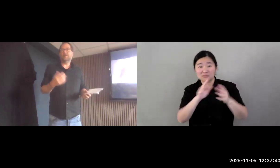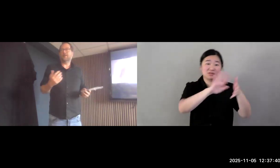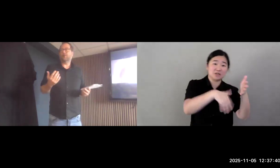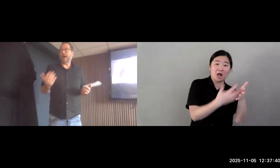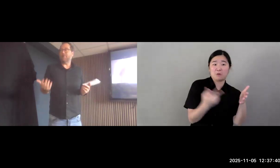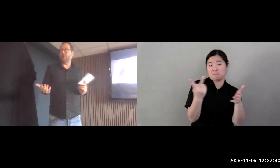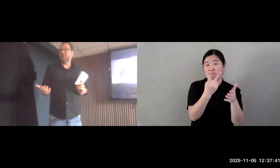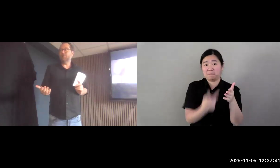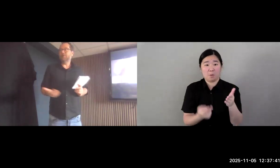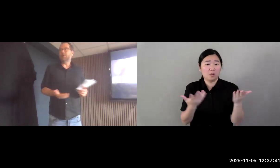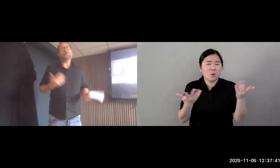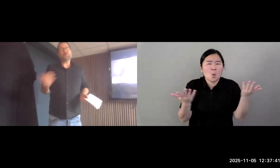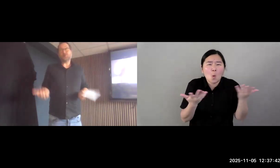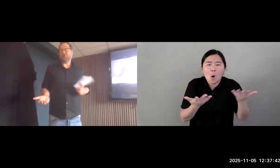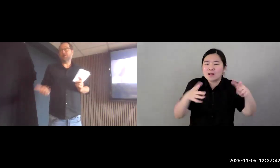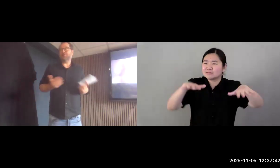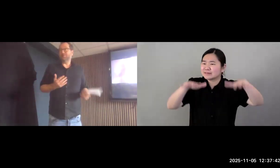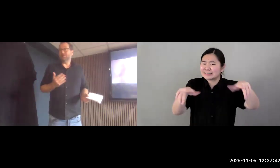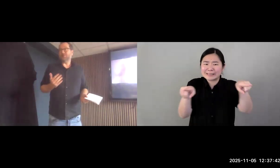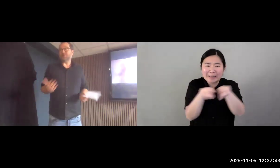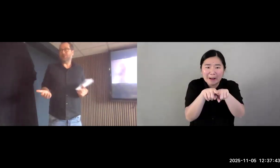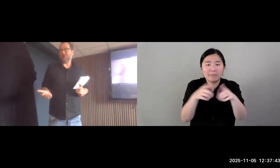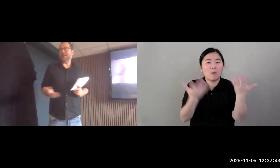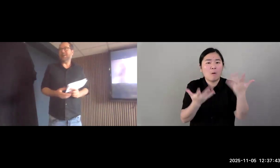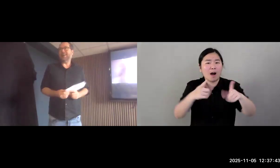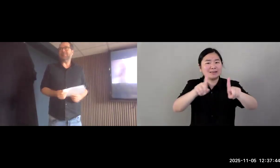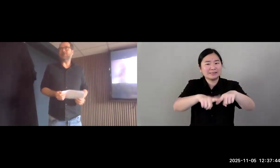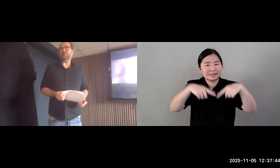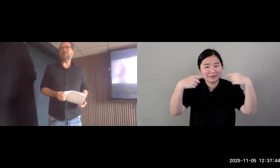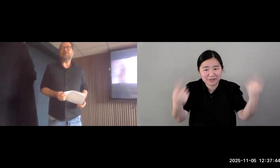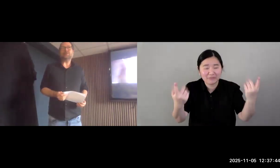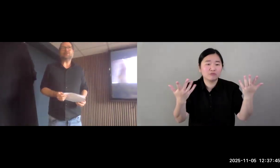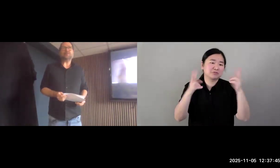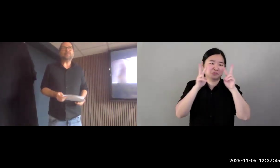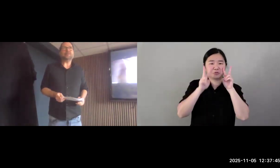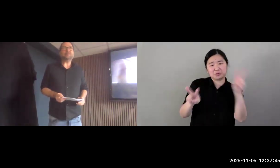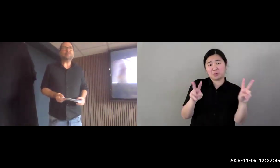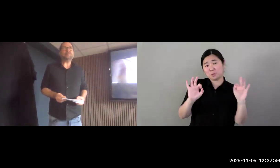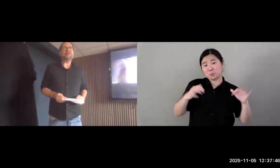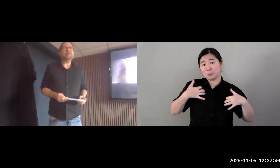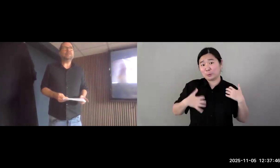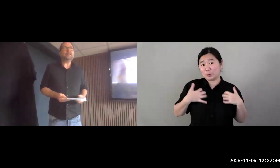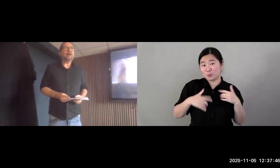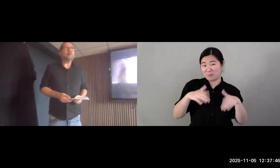that we have in common, but also quite a lot of differences, so I think that's going to be a very interesting thing.